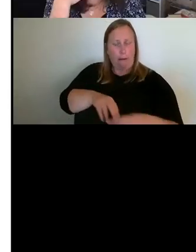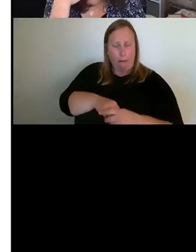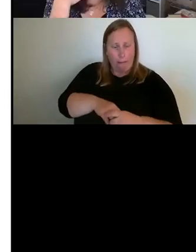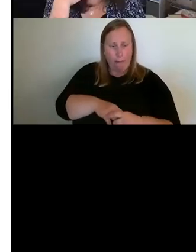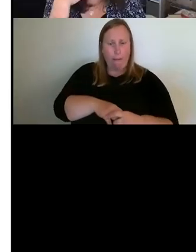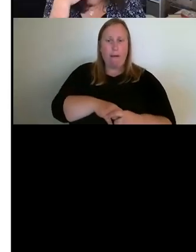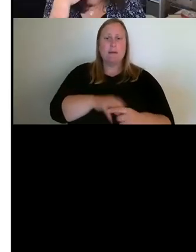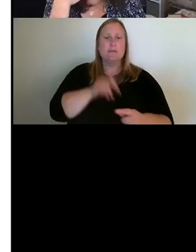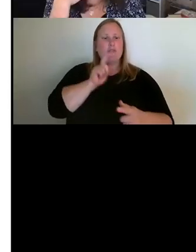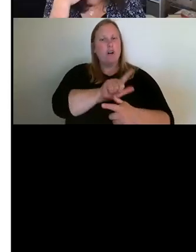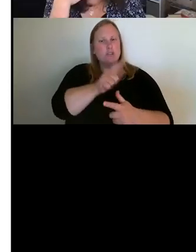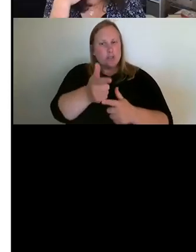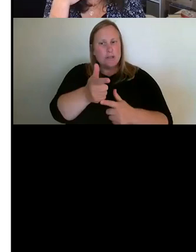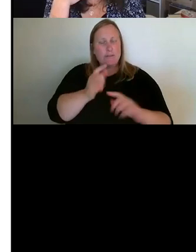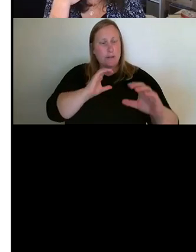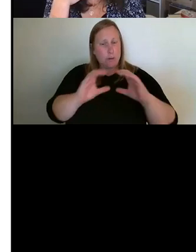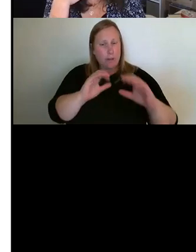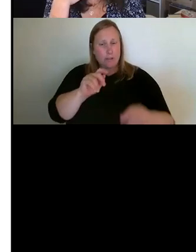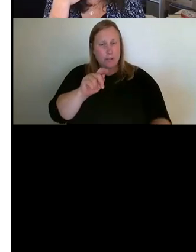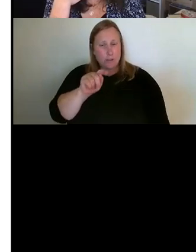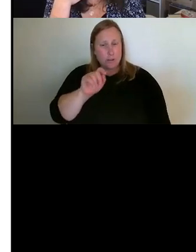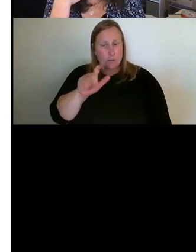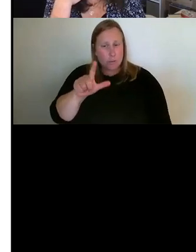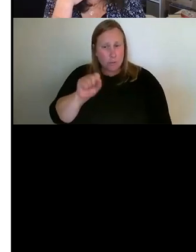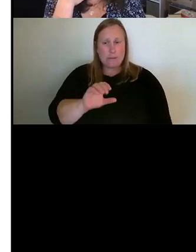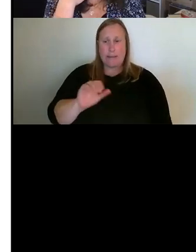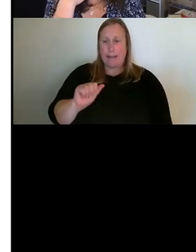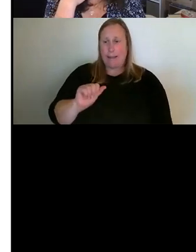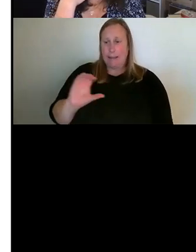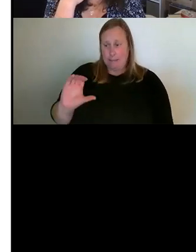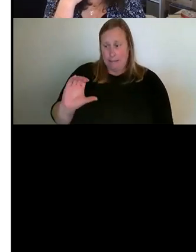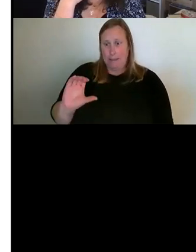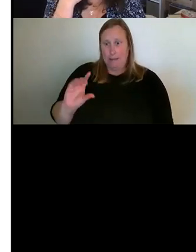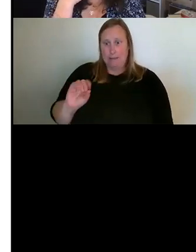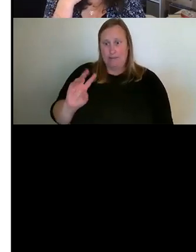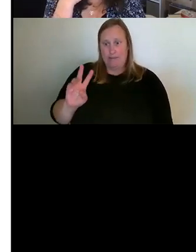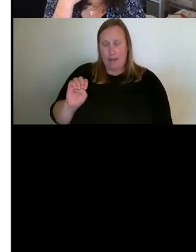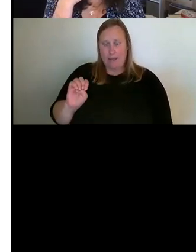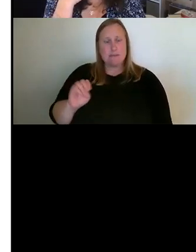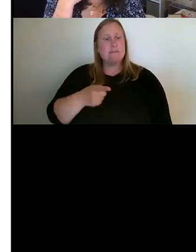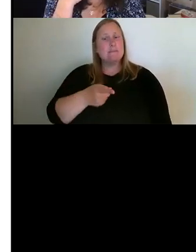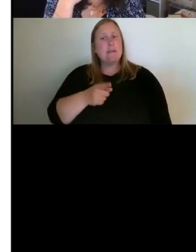alternative tools like an AAC device, while they may be able to prepare a message